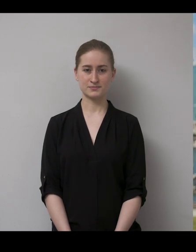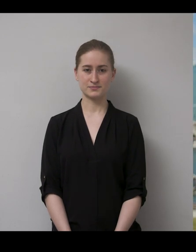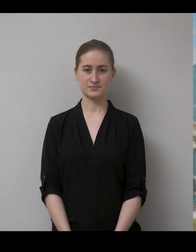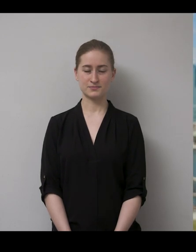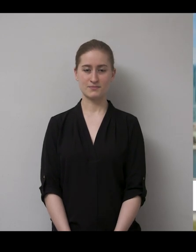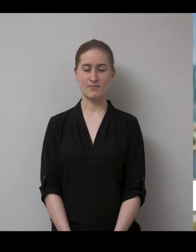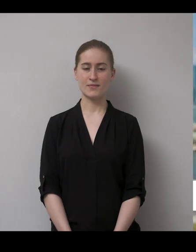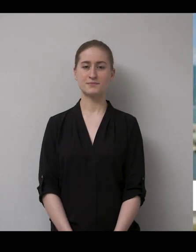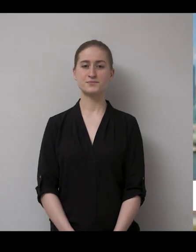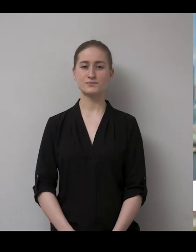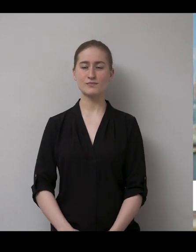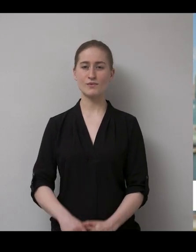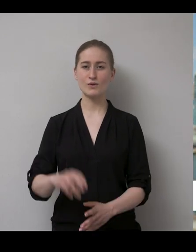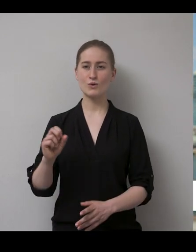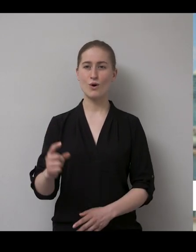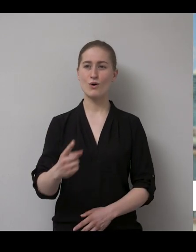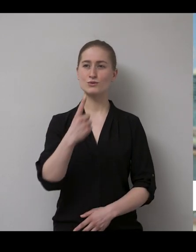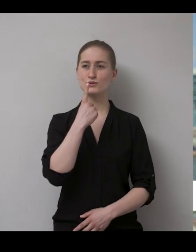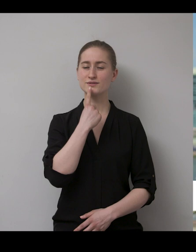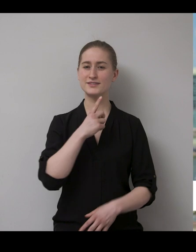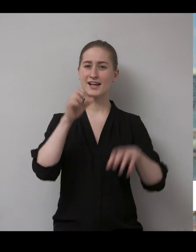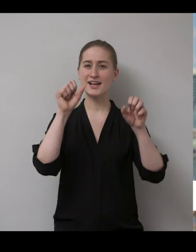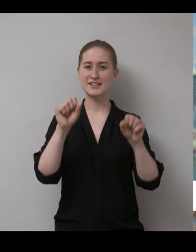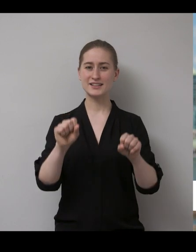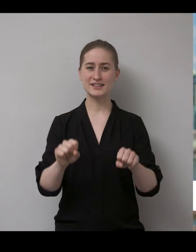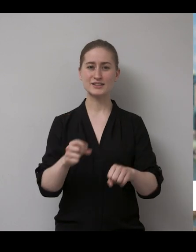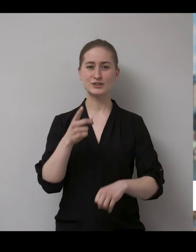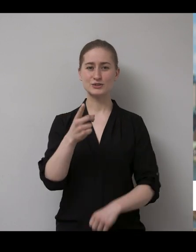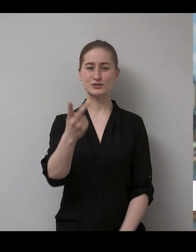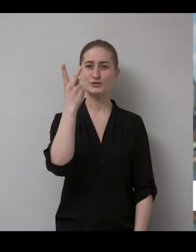O say can you see